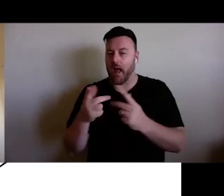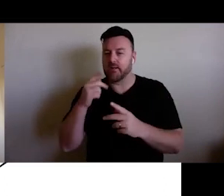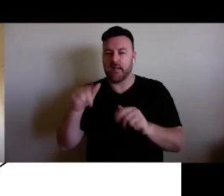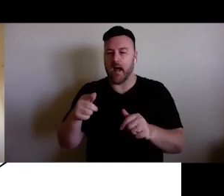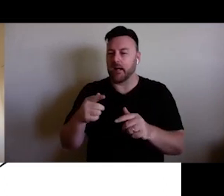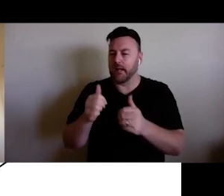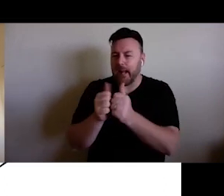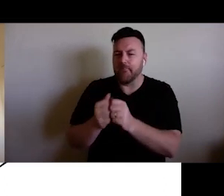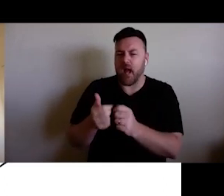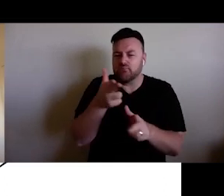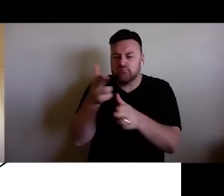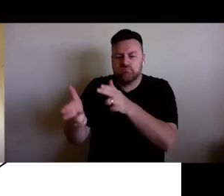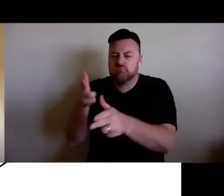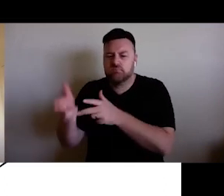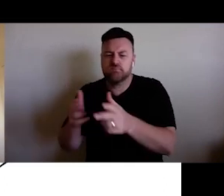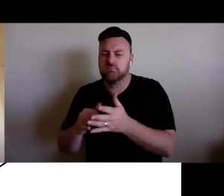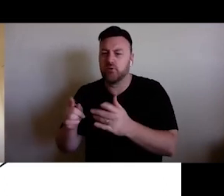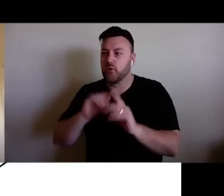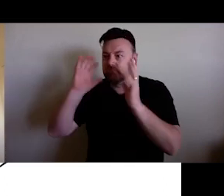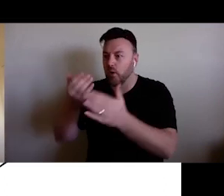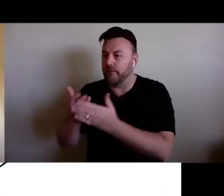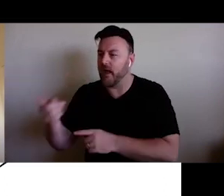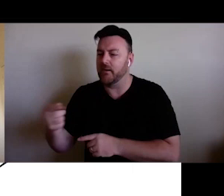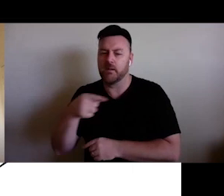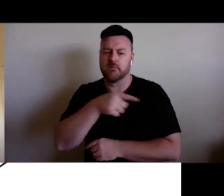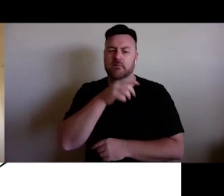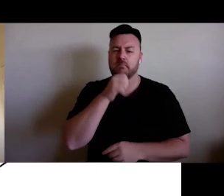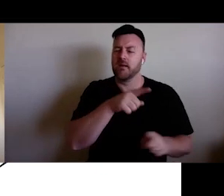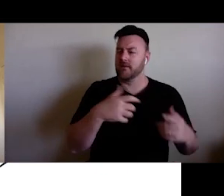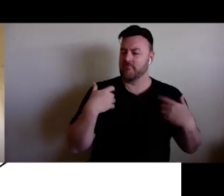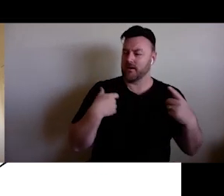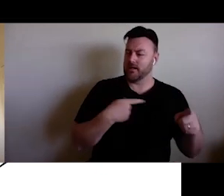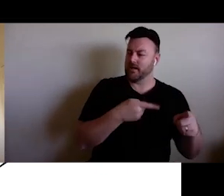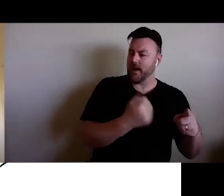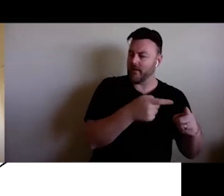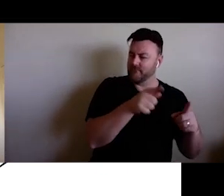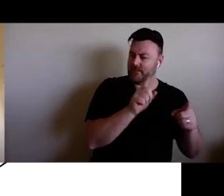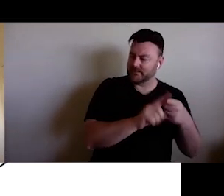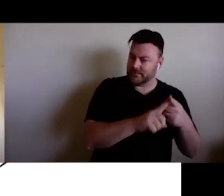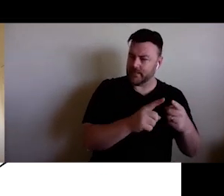And he sought to raise 400$,000, but he got $3.3 million. So it was the